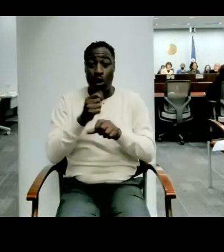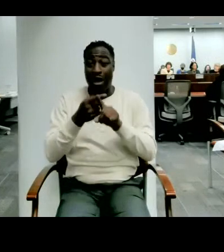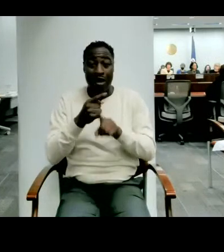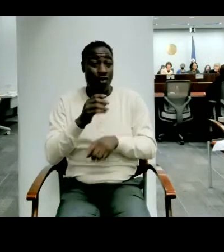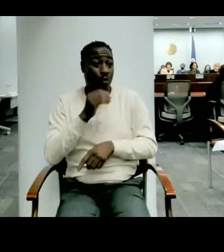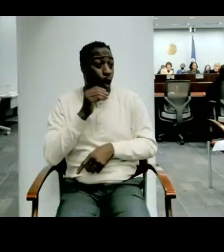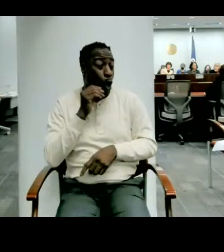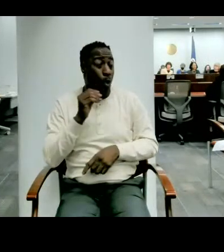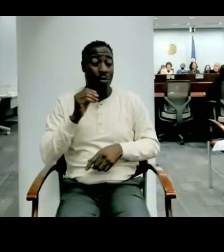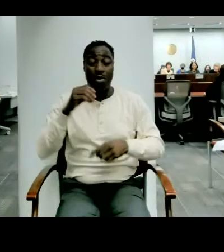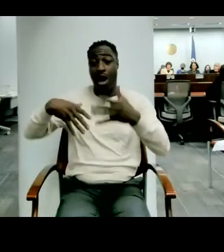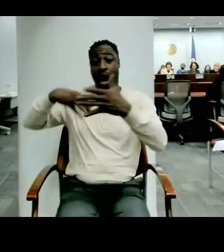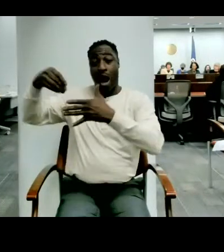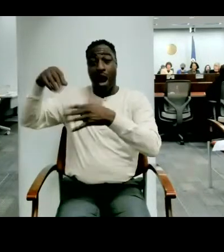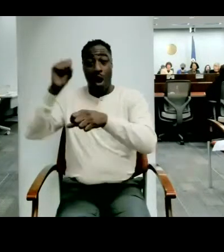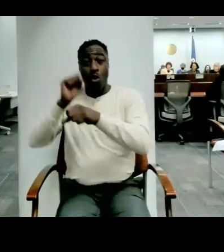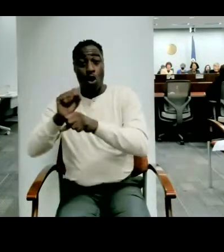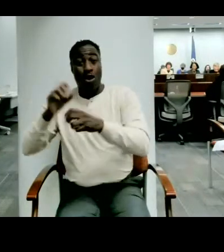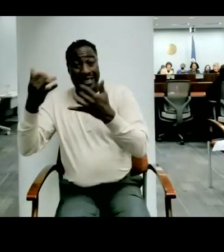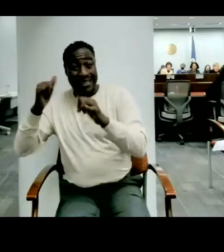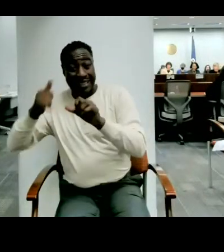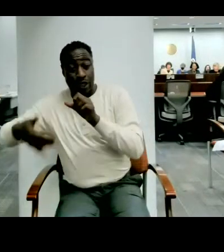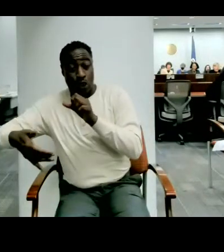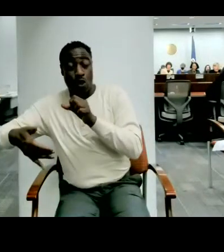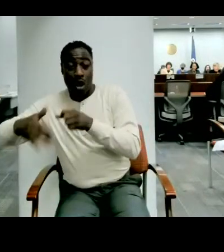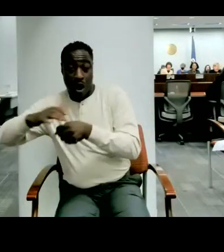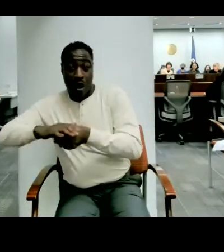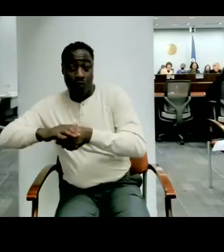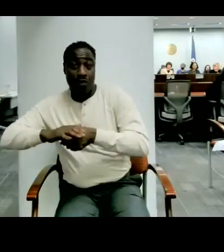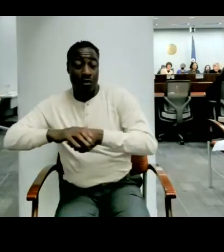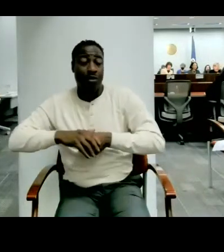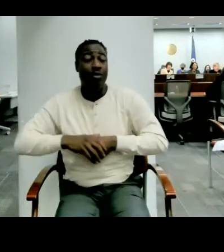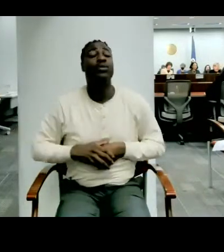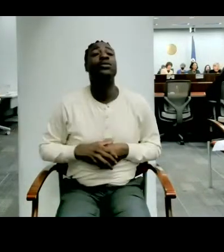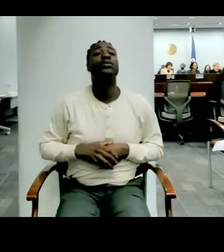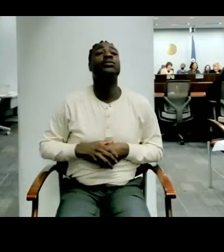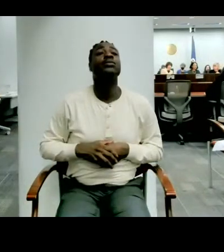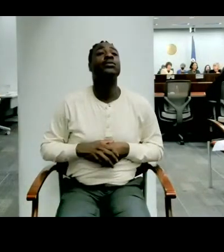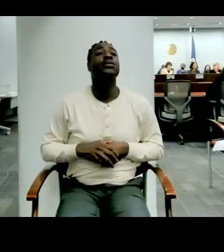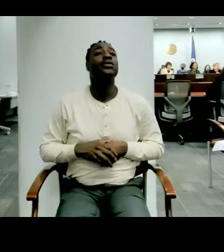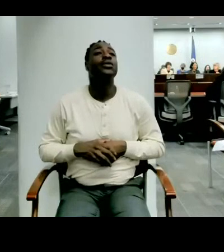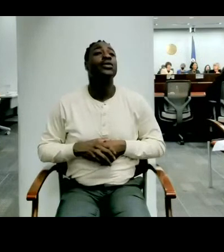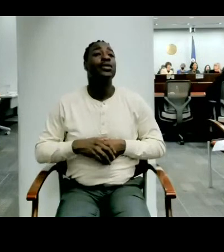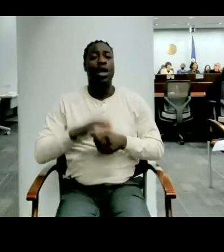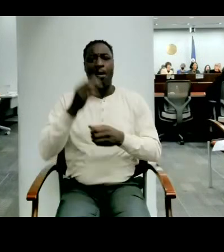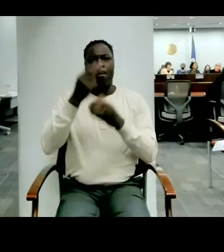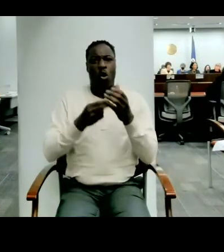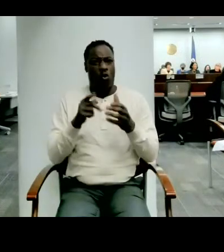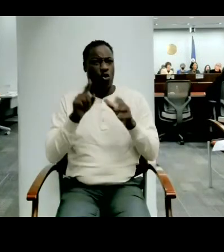is covered under these more broad categories. I'll let you both briefly answer or whomever.